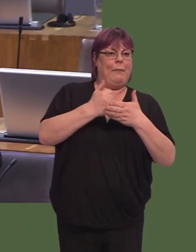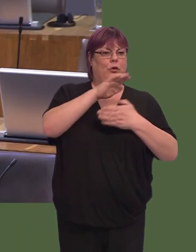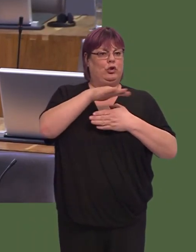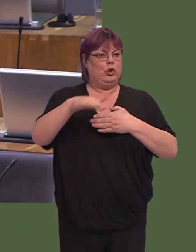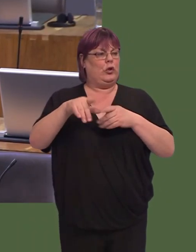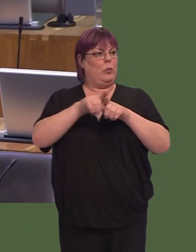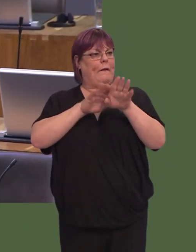2015.